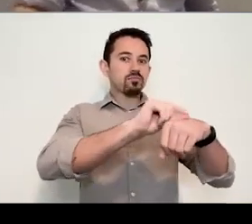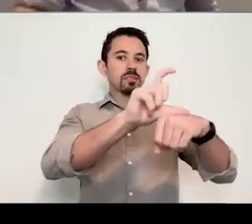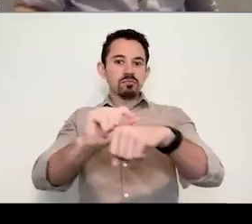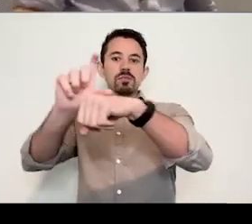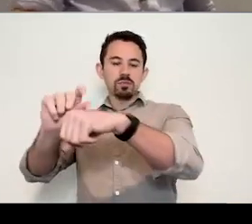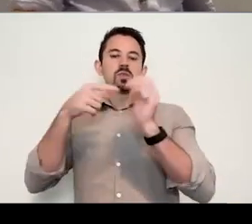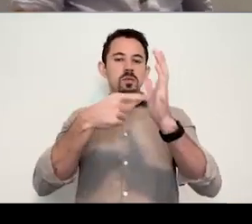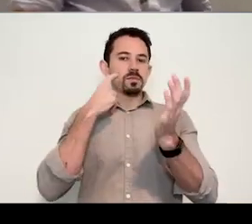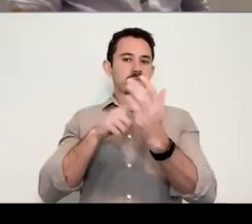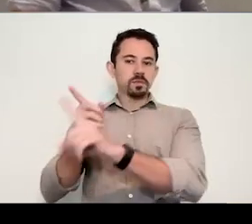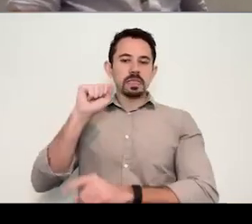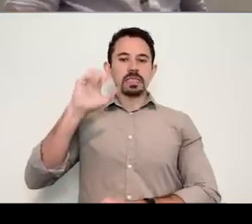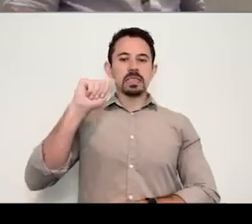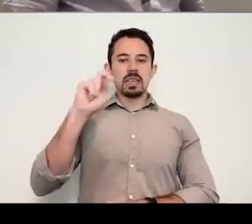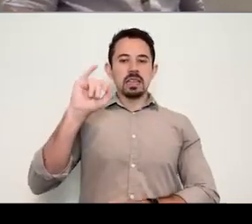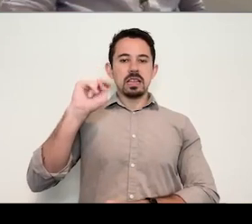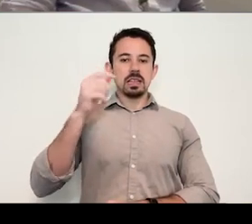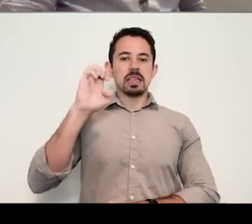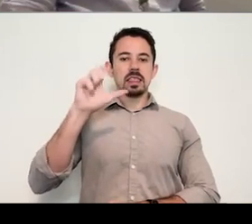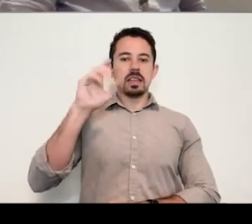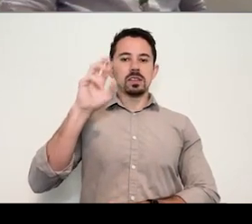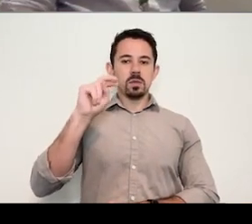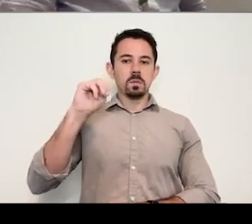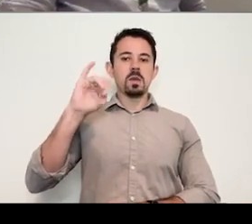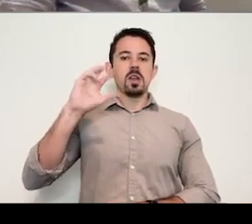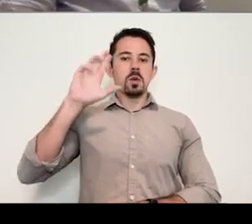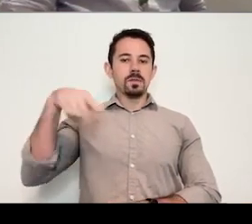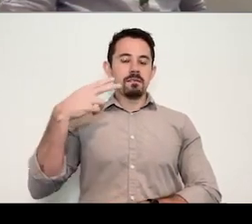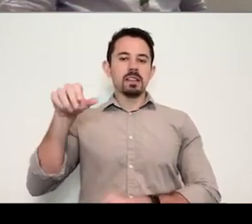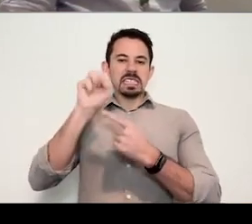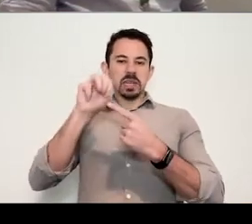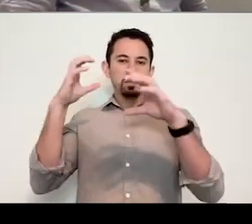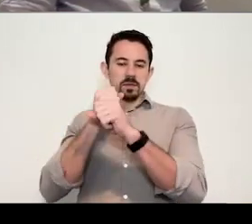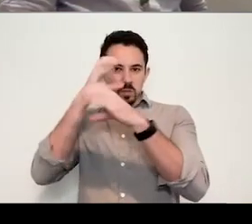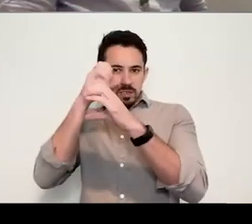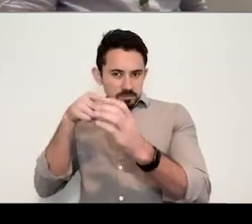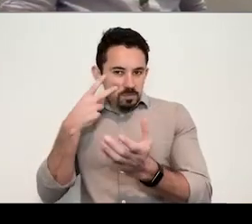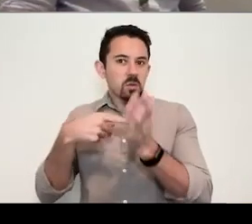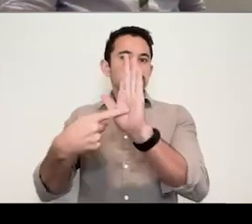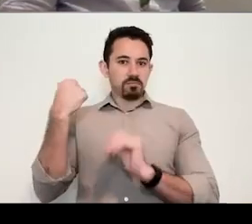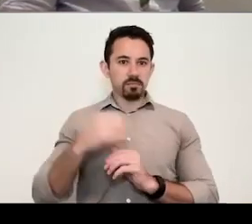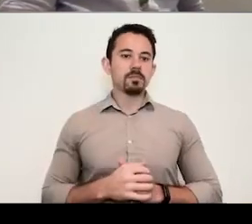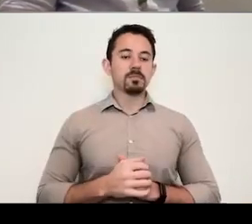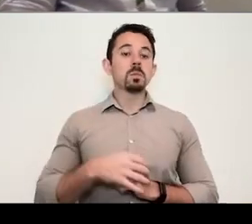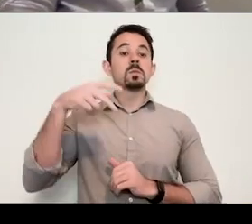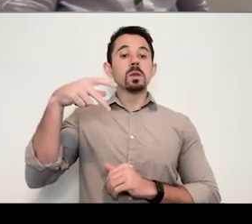able to thrive in diverse environments, including in the various medical devices and tissues marked with asterisks here.